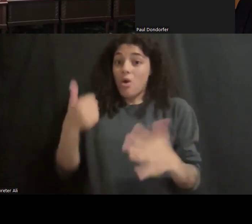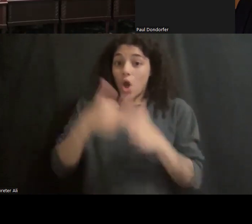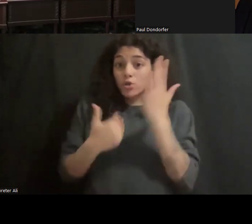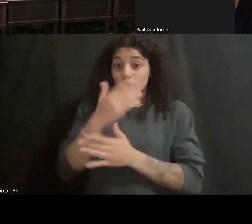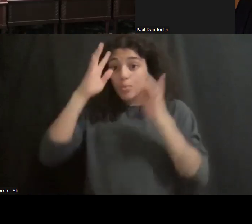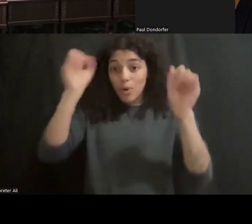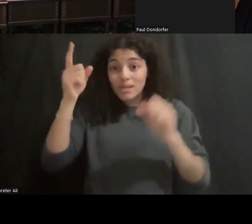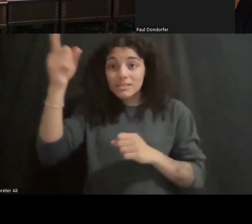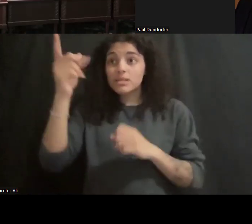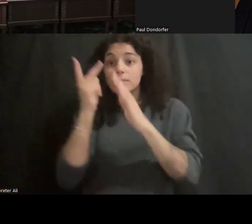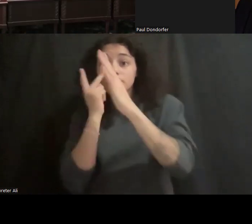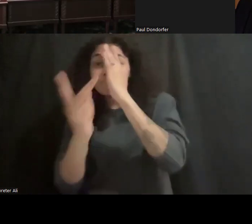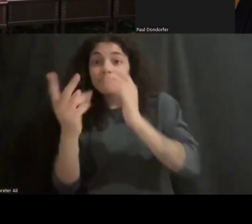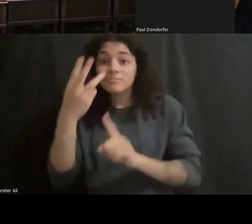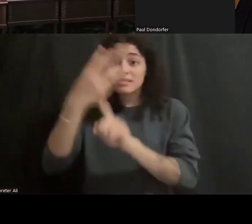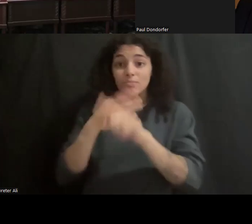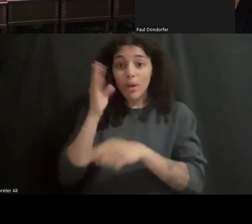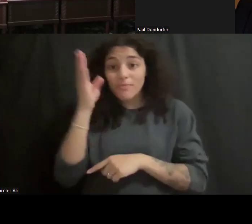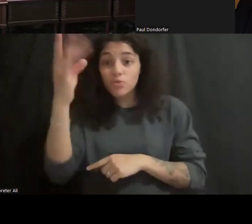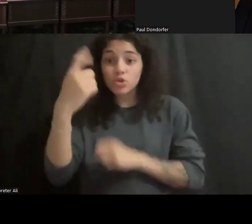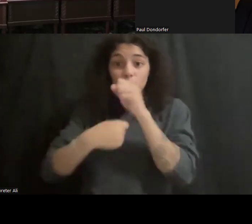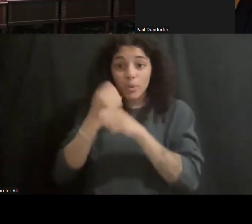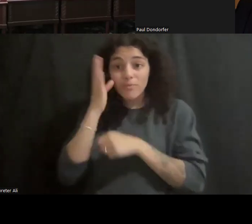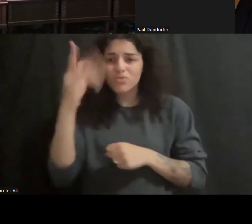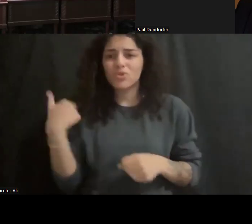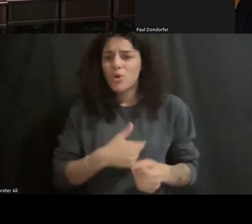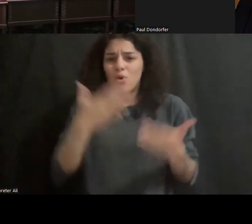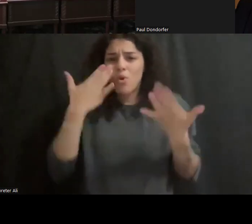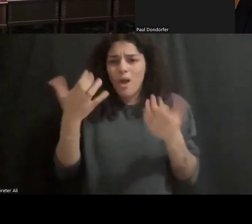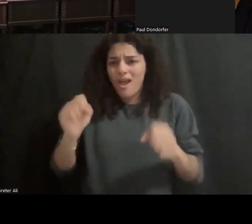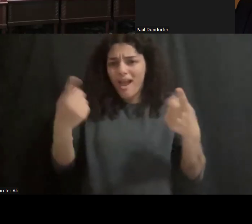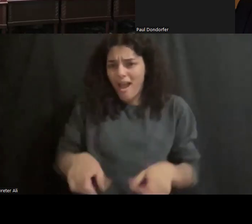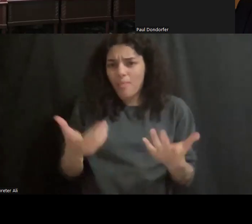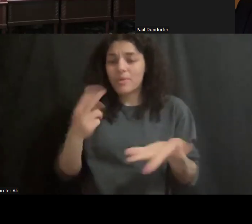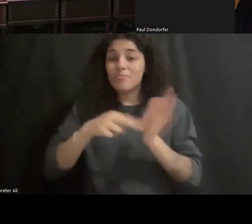and it's just not a good time to be increasing surveillance I I do believe in the intentions